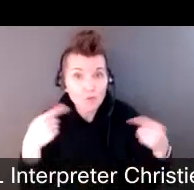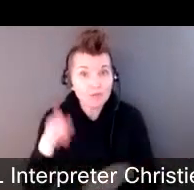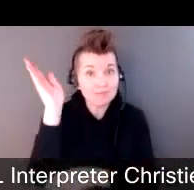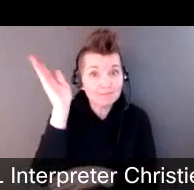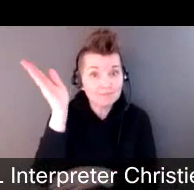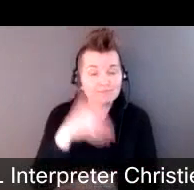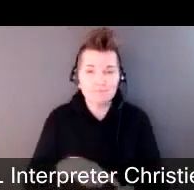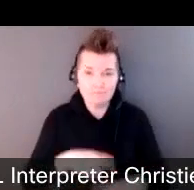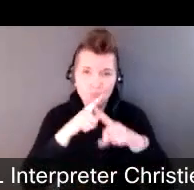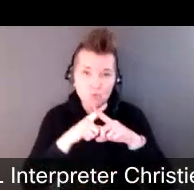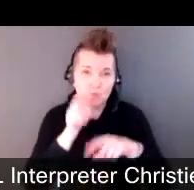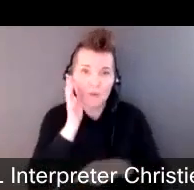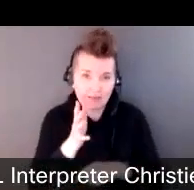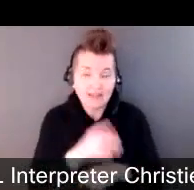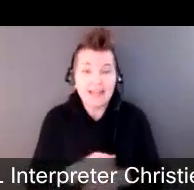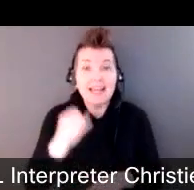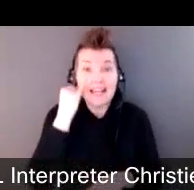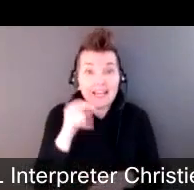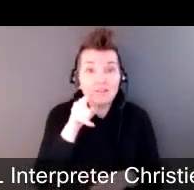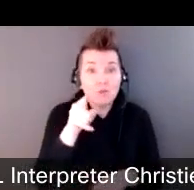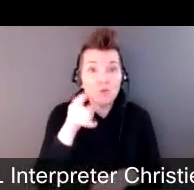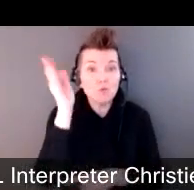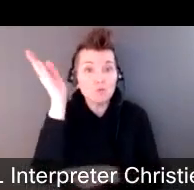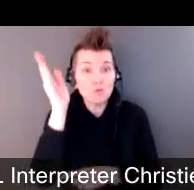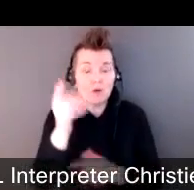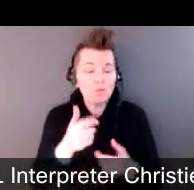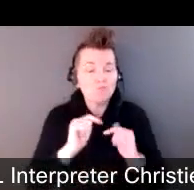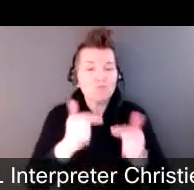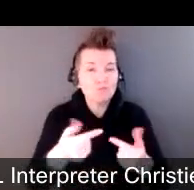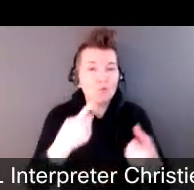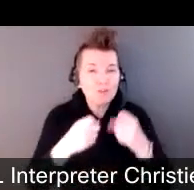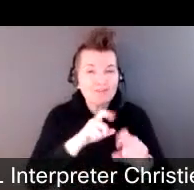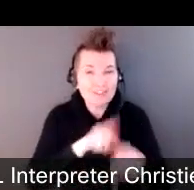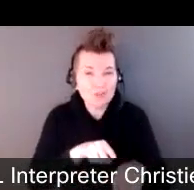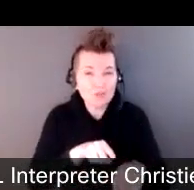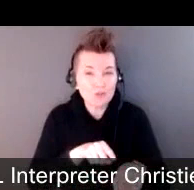we encourage you to ask your questions during that portion and in the question-and-answer box.